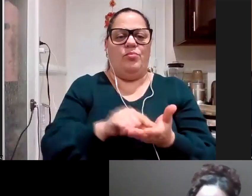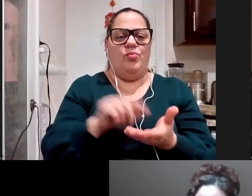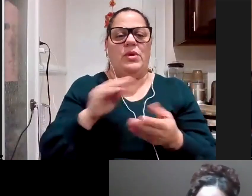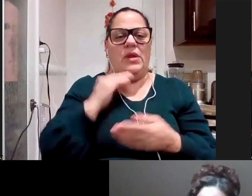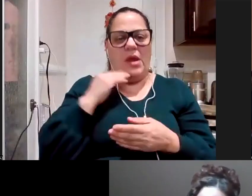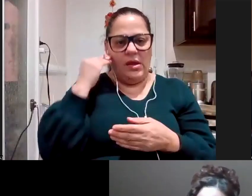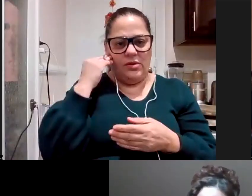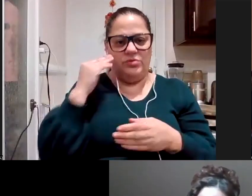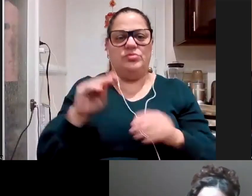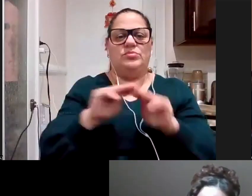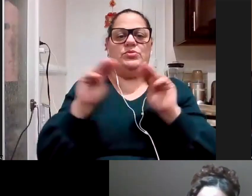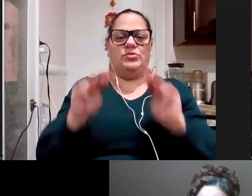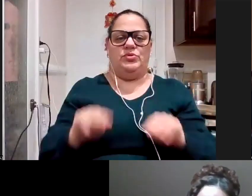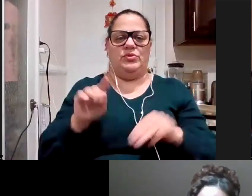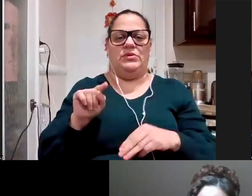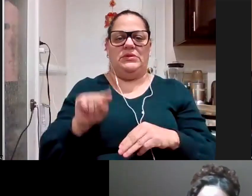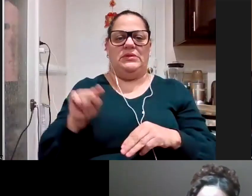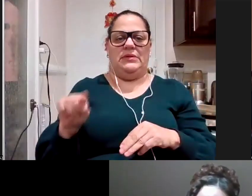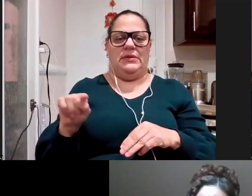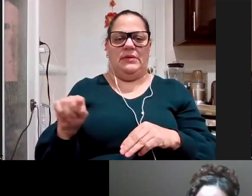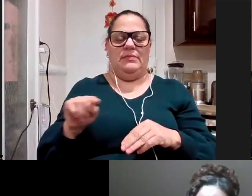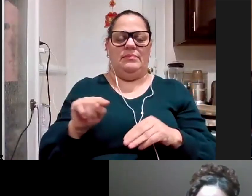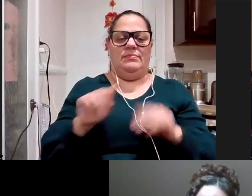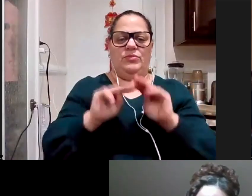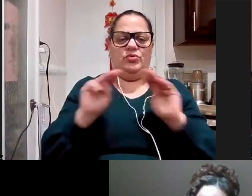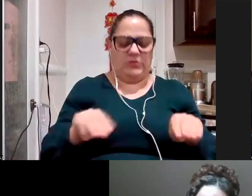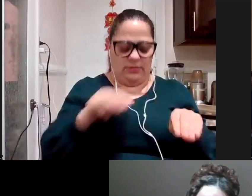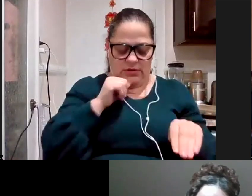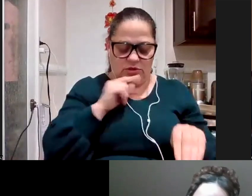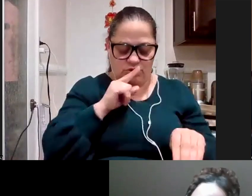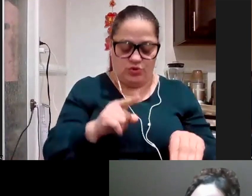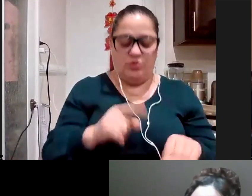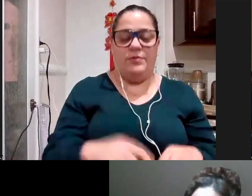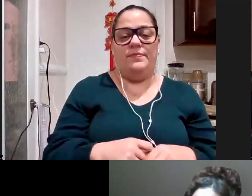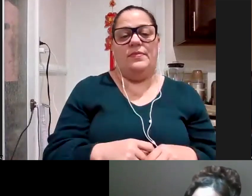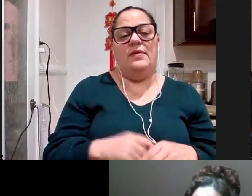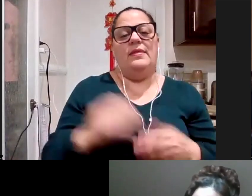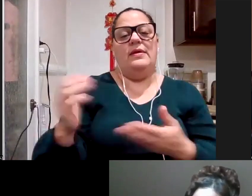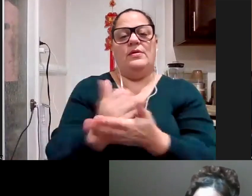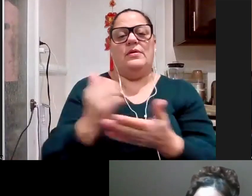their museum, the DOT Museum. I'm not sure when. Um there are collections at the Smithsonian. There